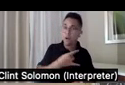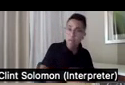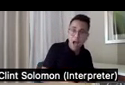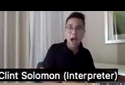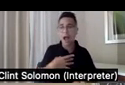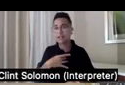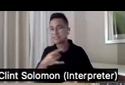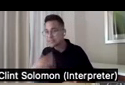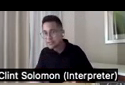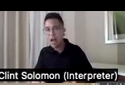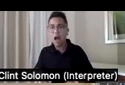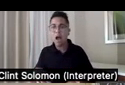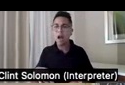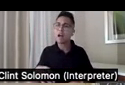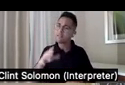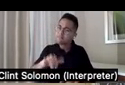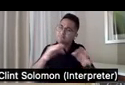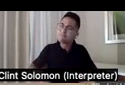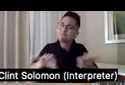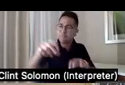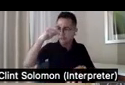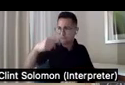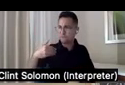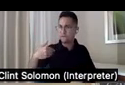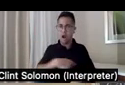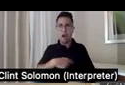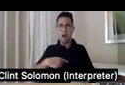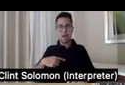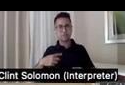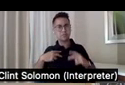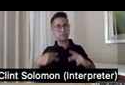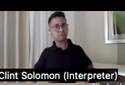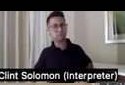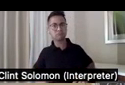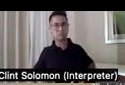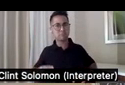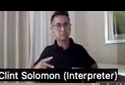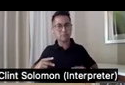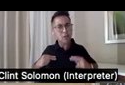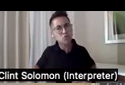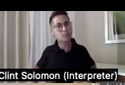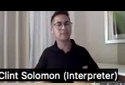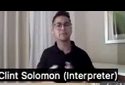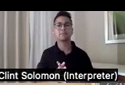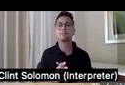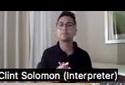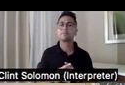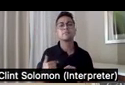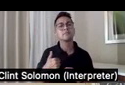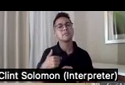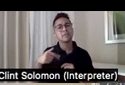is important to our personhood isn't it so i've called this a literacy lesson to draw attention